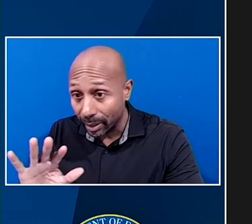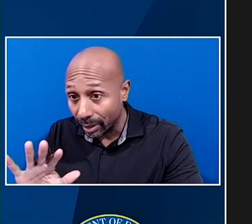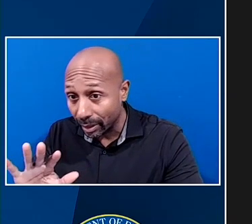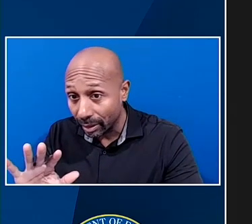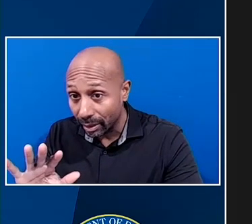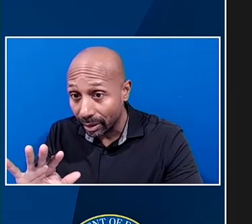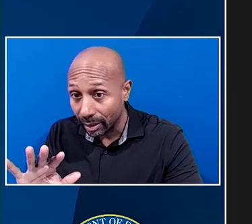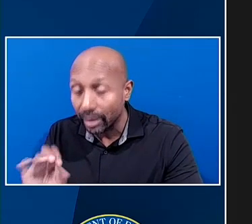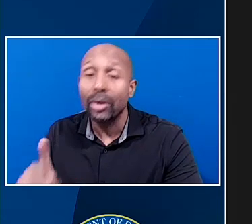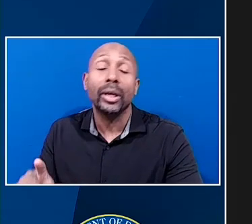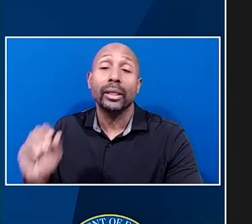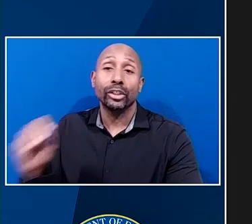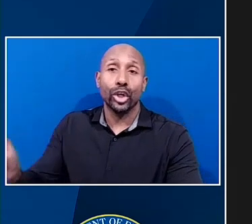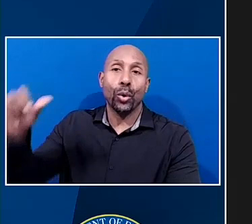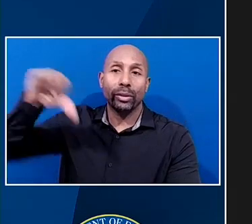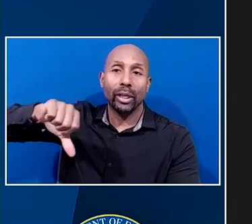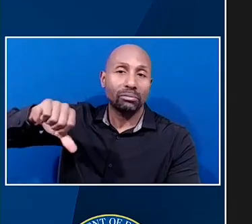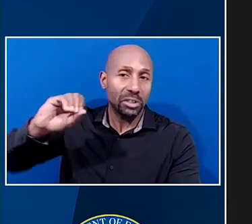for that one. Thank you.